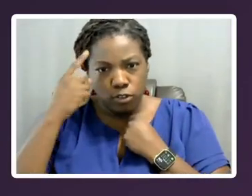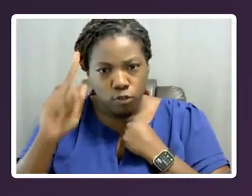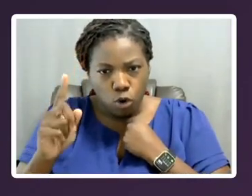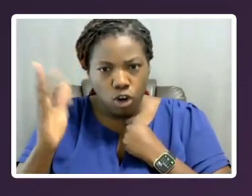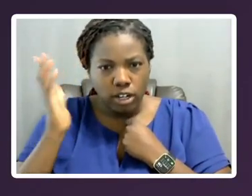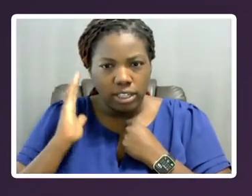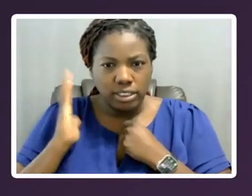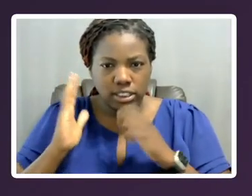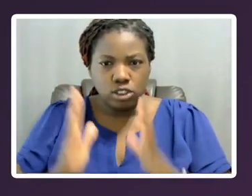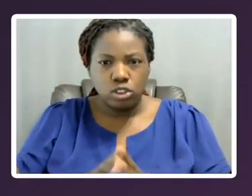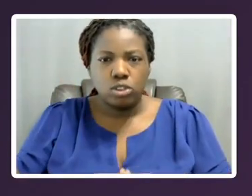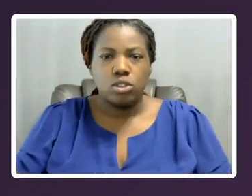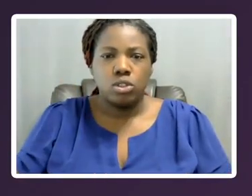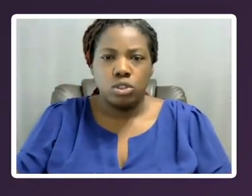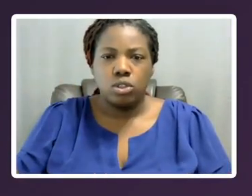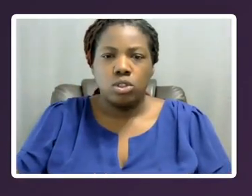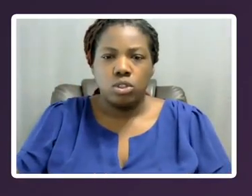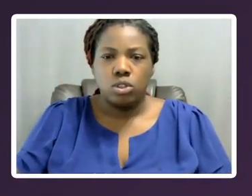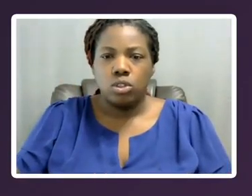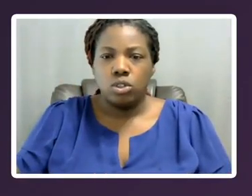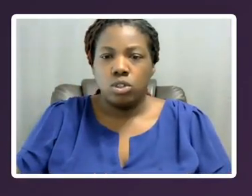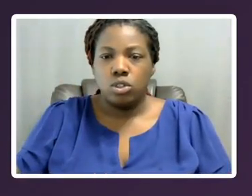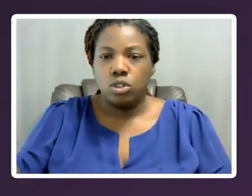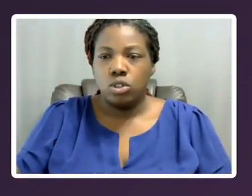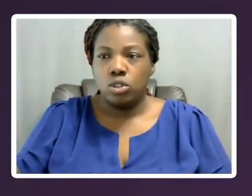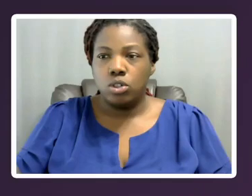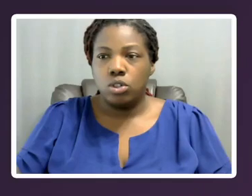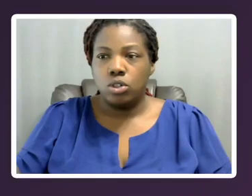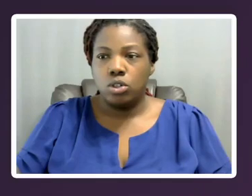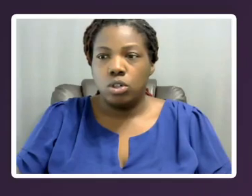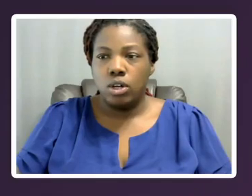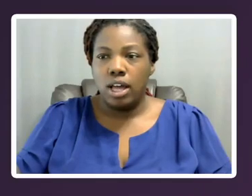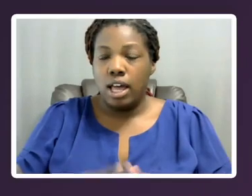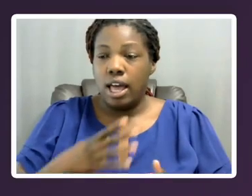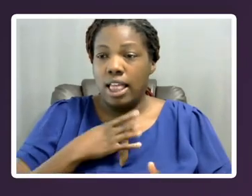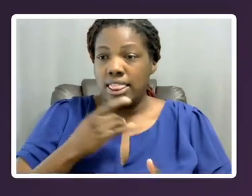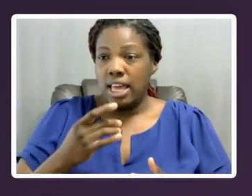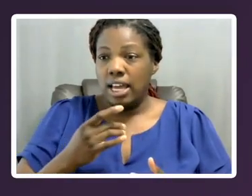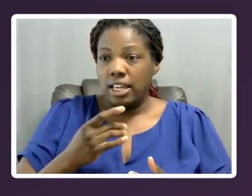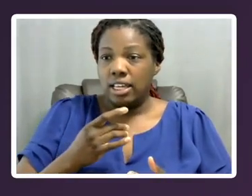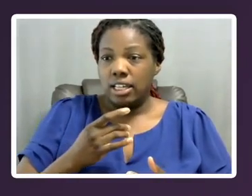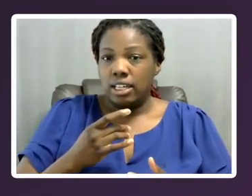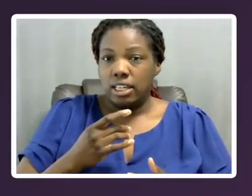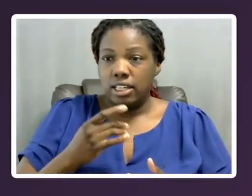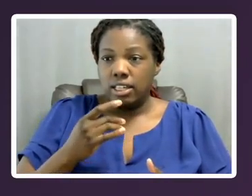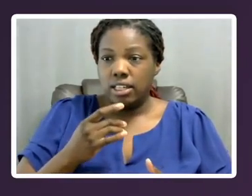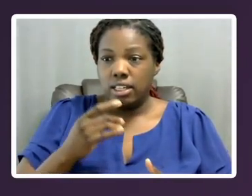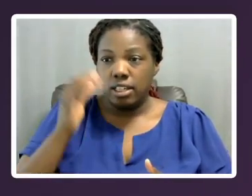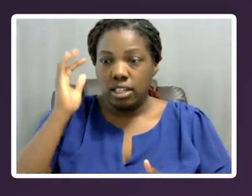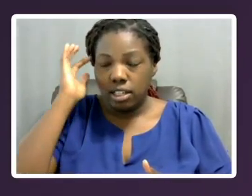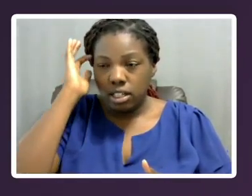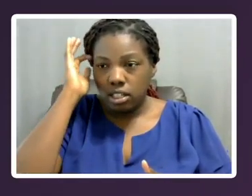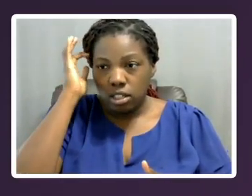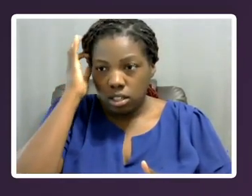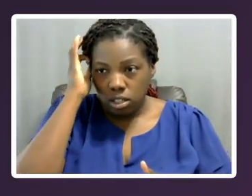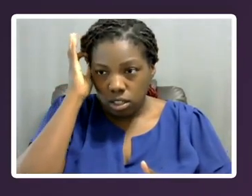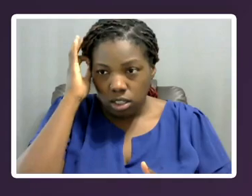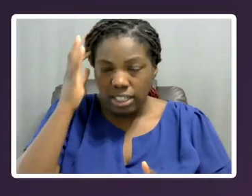Durwood Vanderhoop: I do like the thought that, you know, that this is a -- you know, that there's this long uninterrupted, you know,